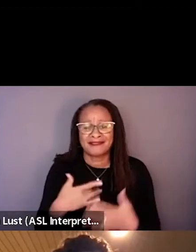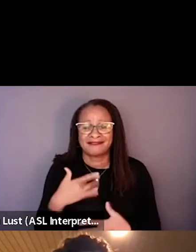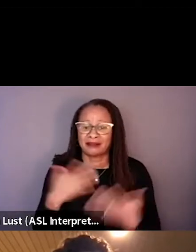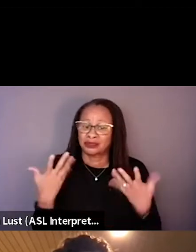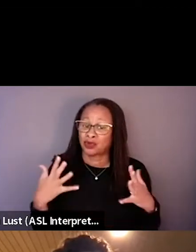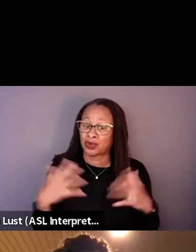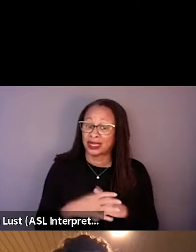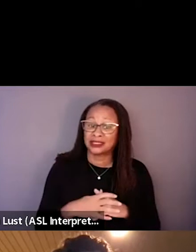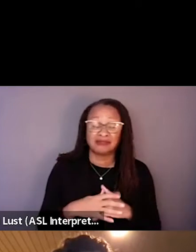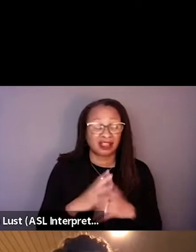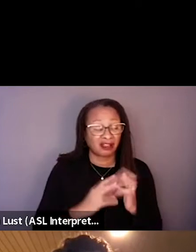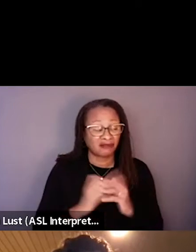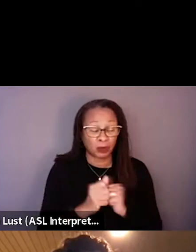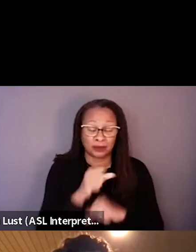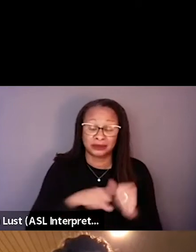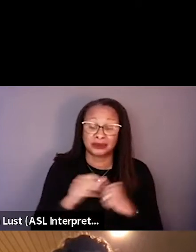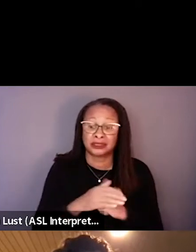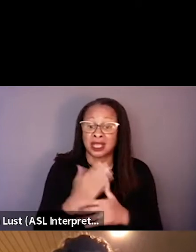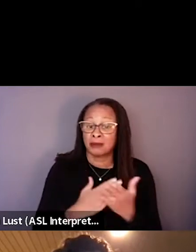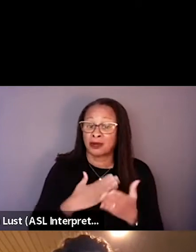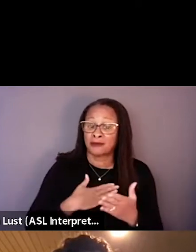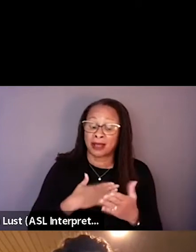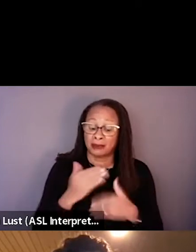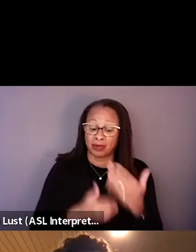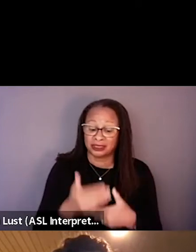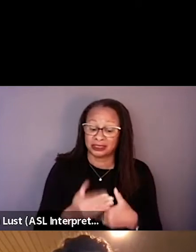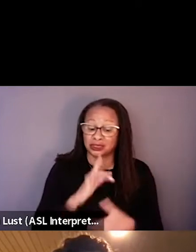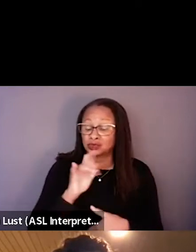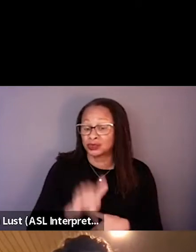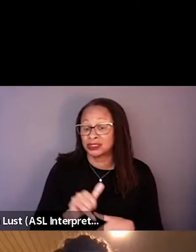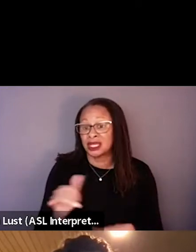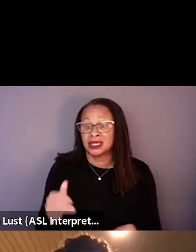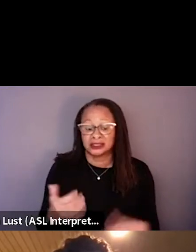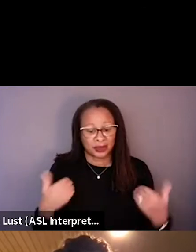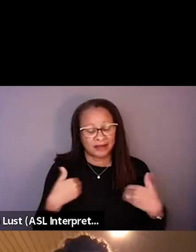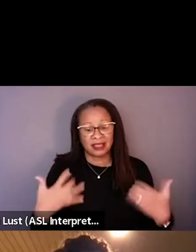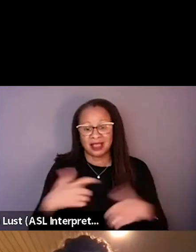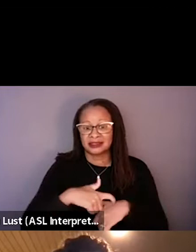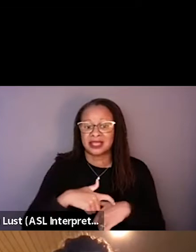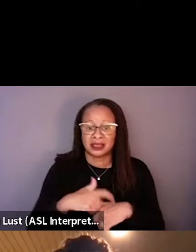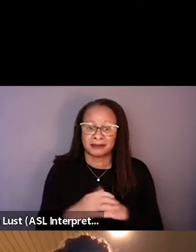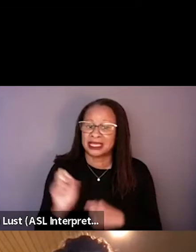but yeah, there was, part of my process is just to, to spend a lot of time even without rolling,